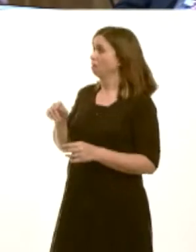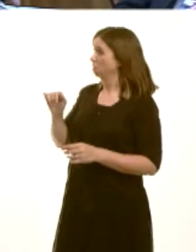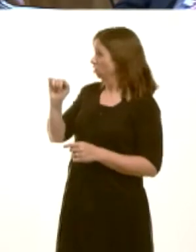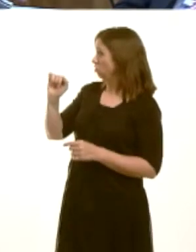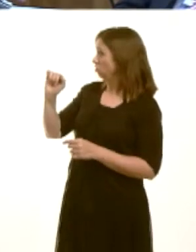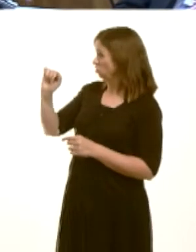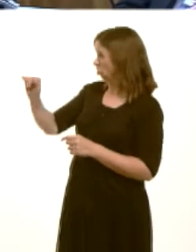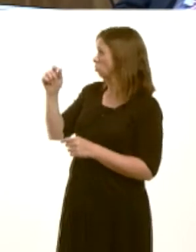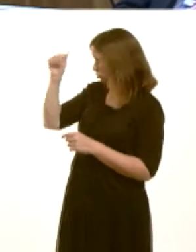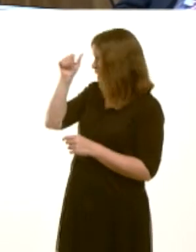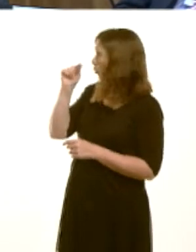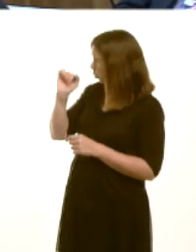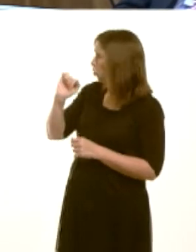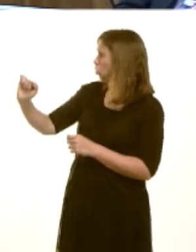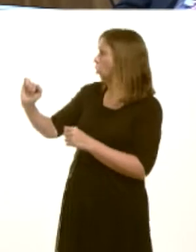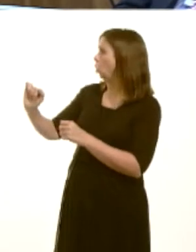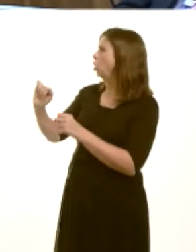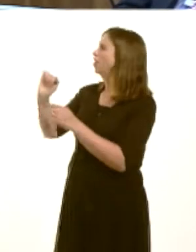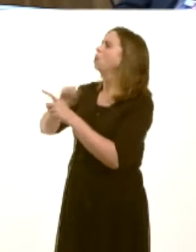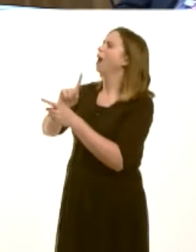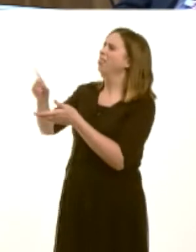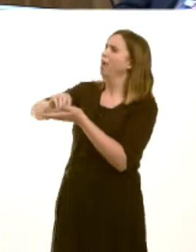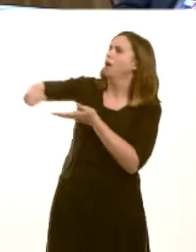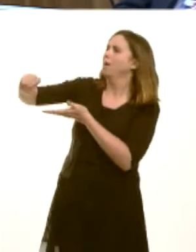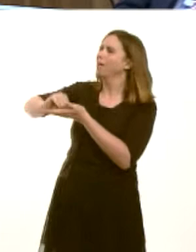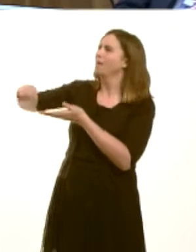You can name your own people. Theyíre your donors at the end of the day. Of course, theyíre